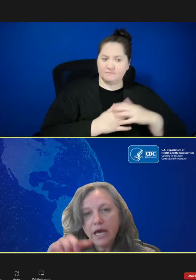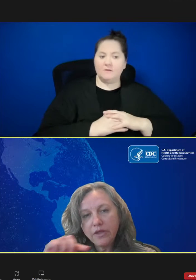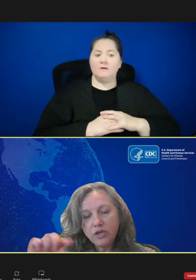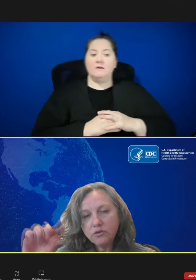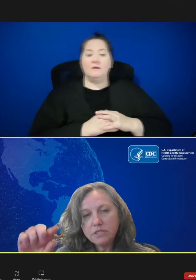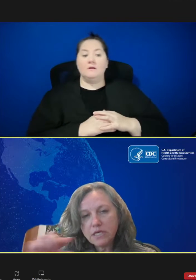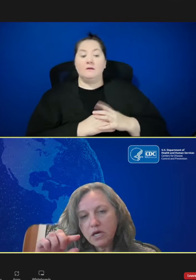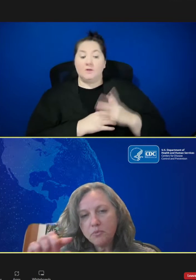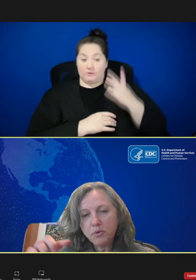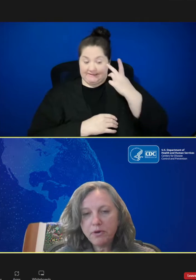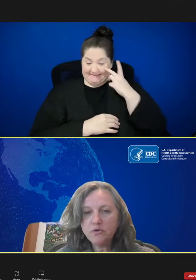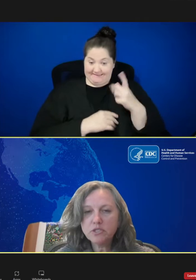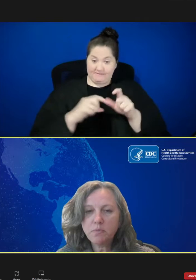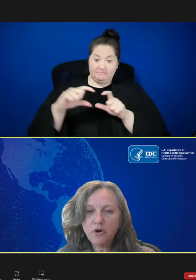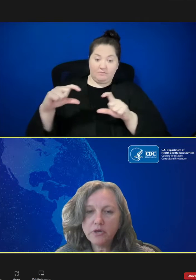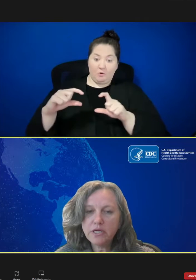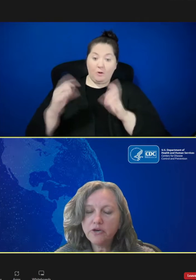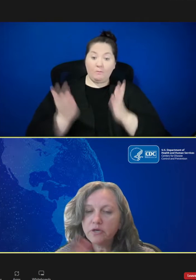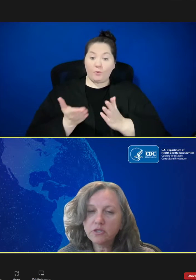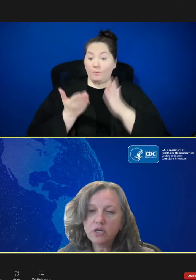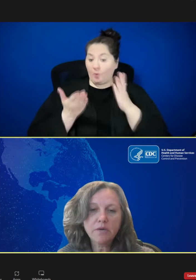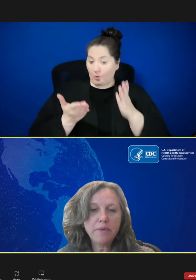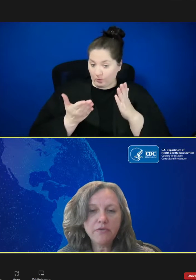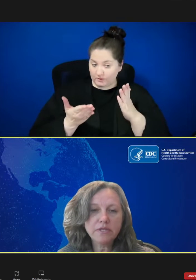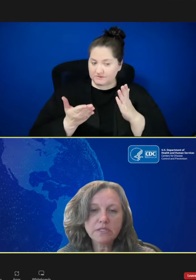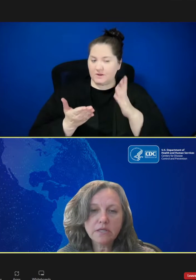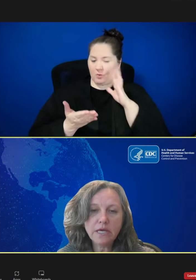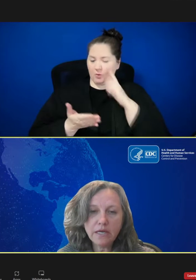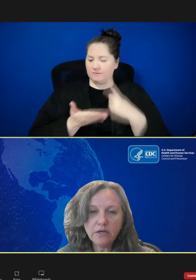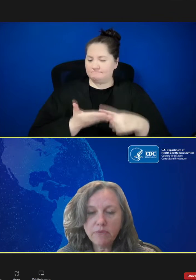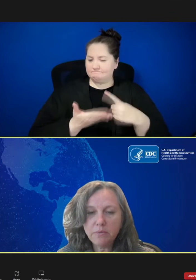And then you'll see a proposed part here, and I'll talk about this at the end of my